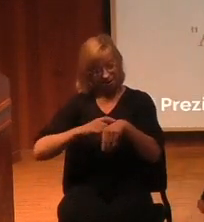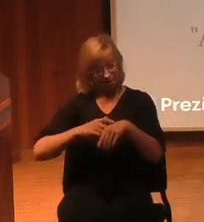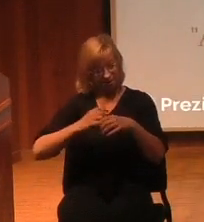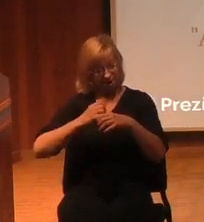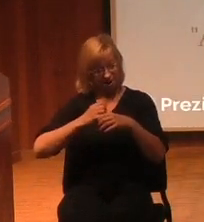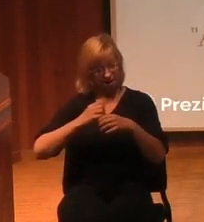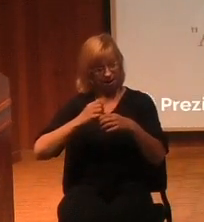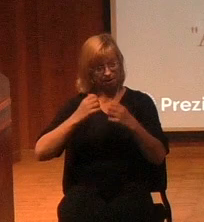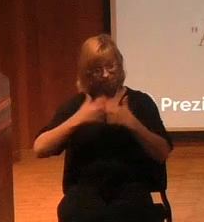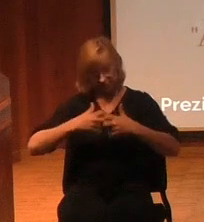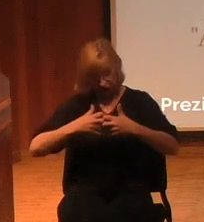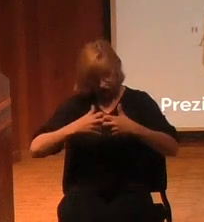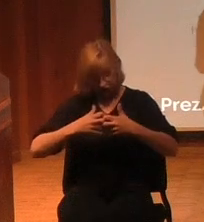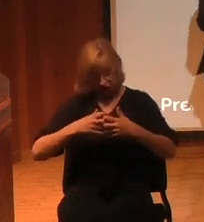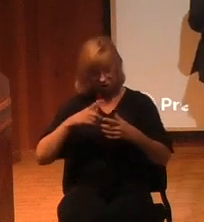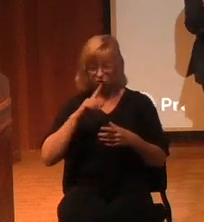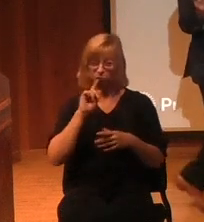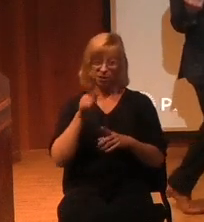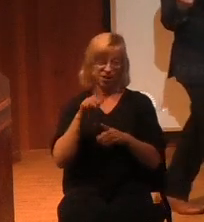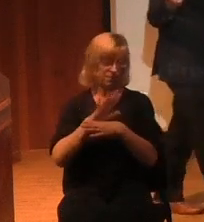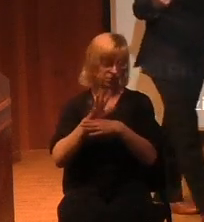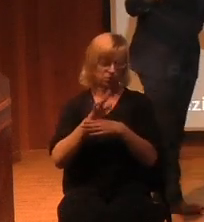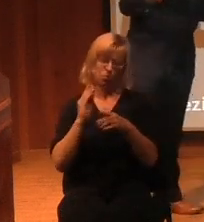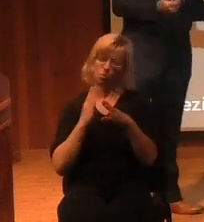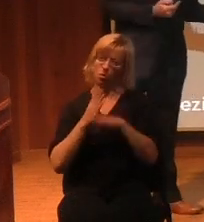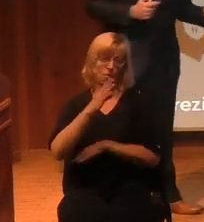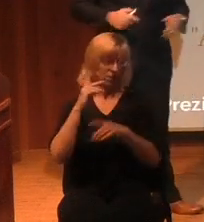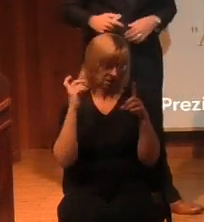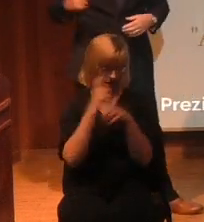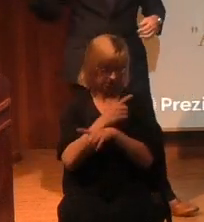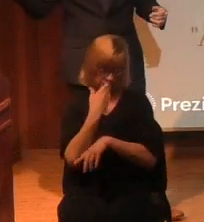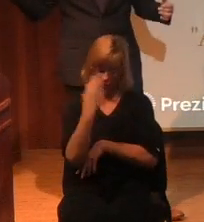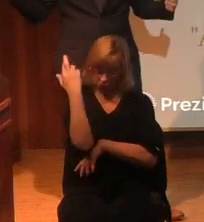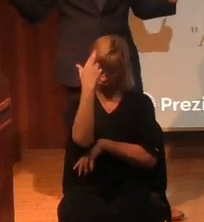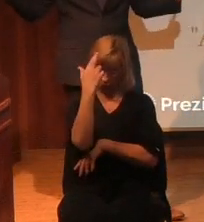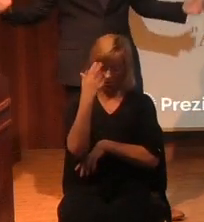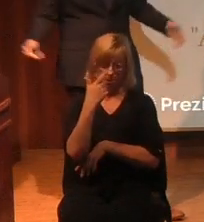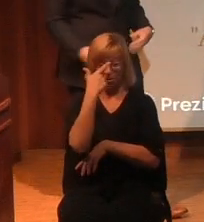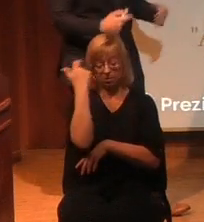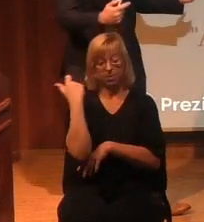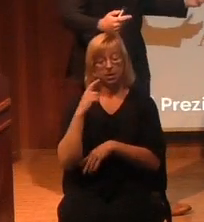and essentially, this film is very overly complicated, for good reason, because once they create